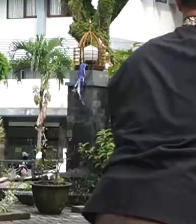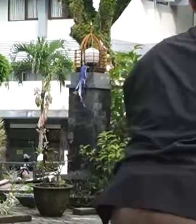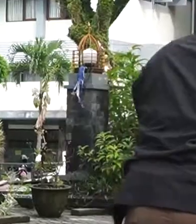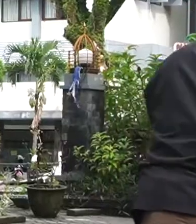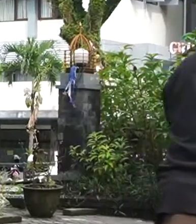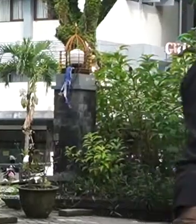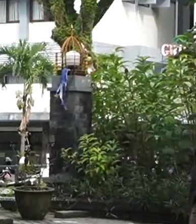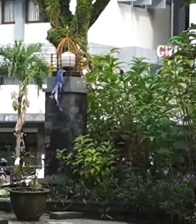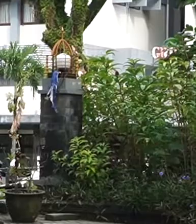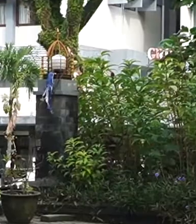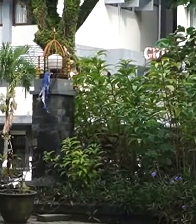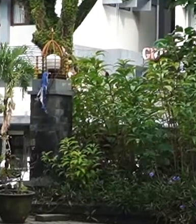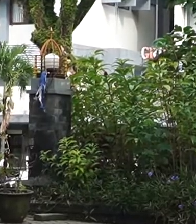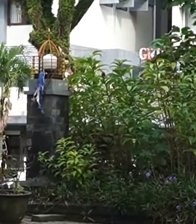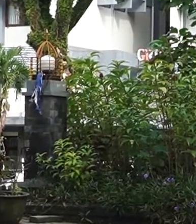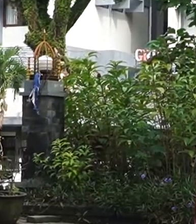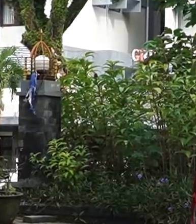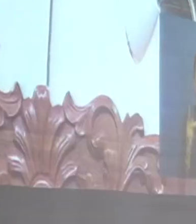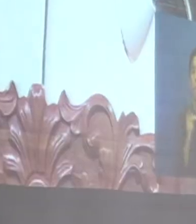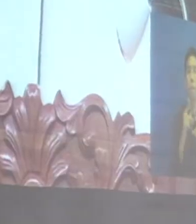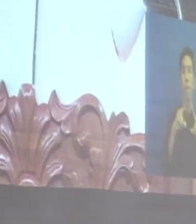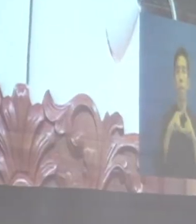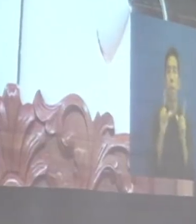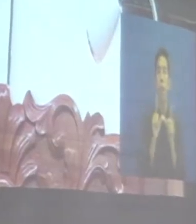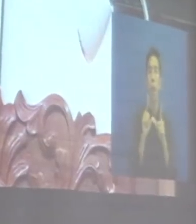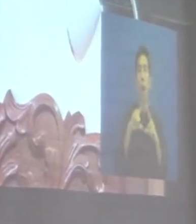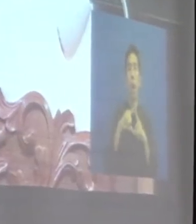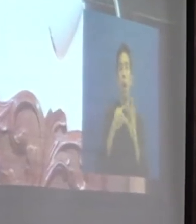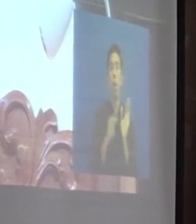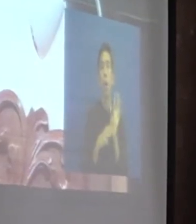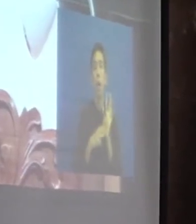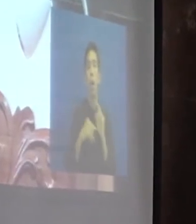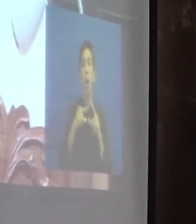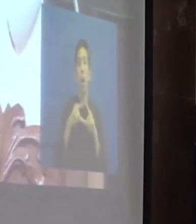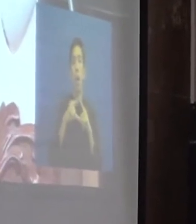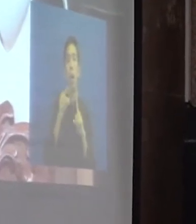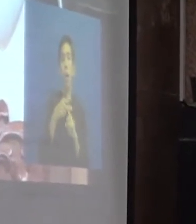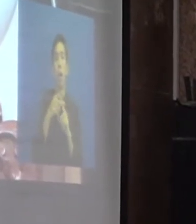providing accessible modified car, sign language interpreters at Friday sermons,